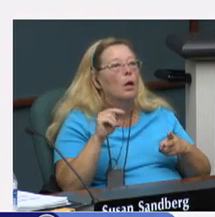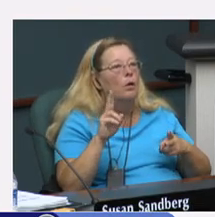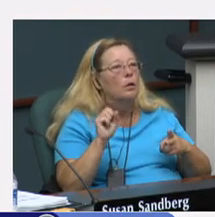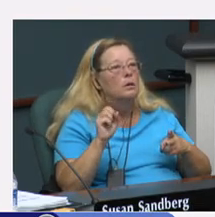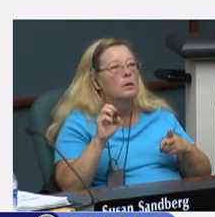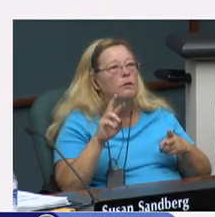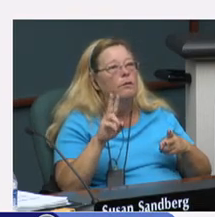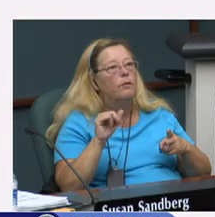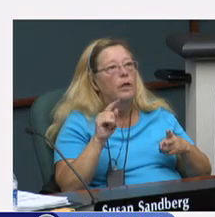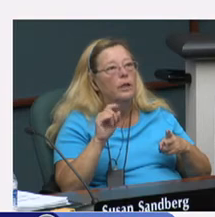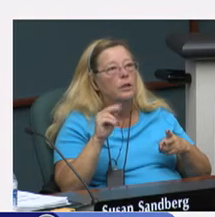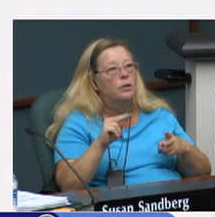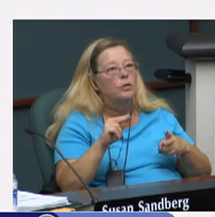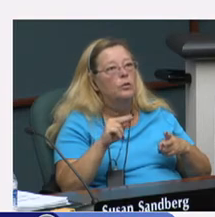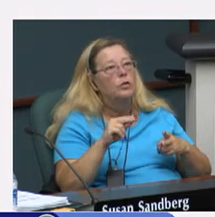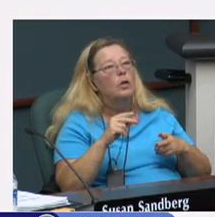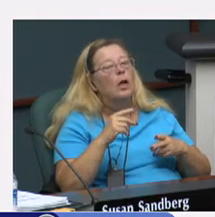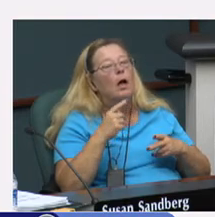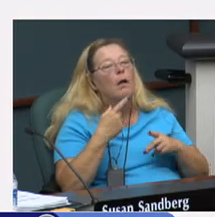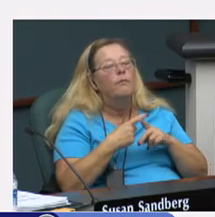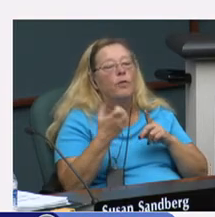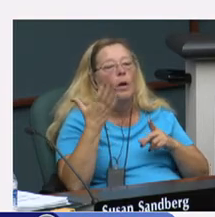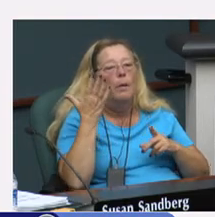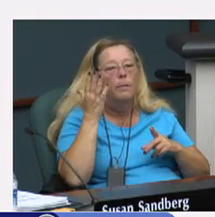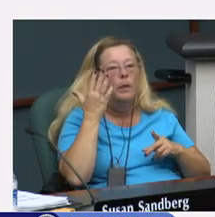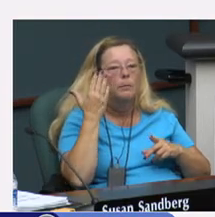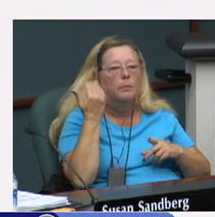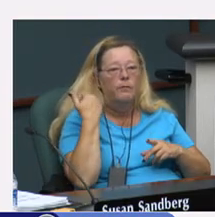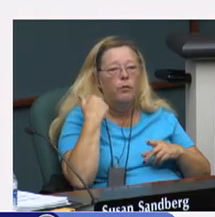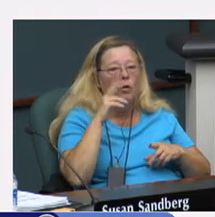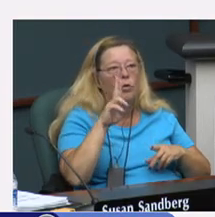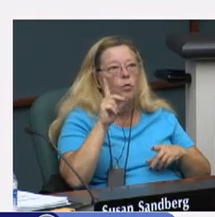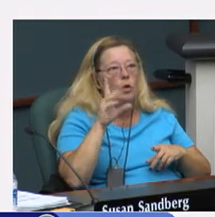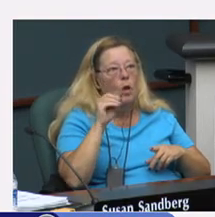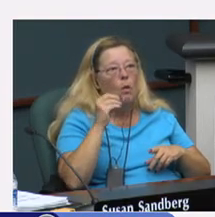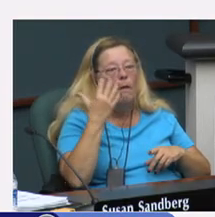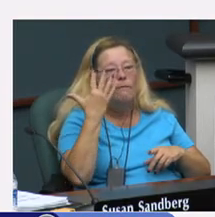carryover from the current you do that has a five acre minimum requirement